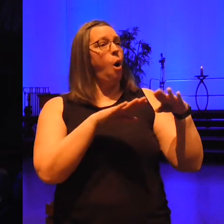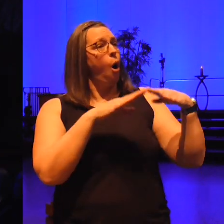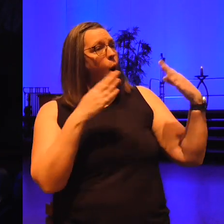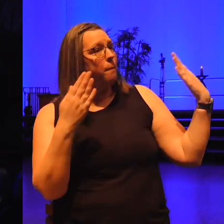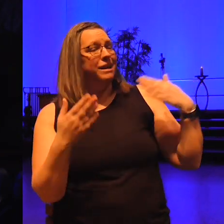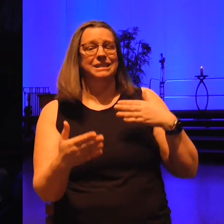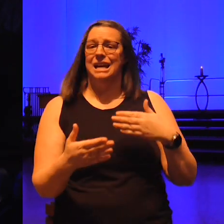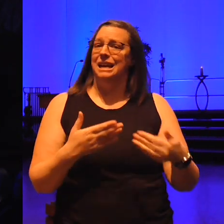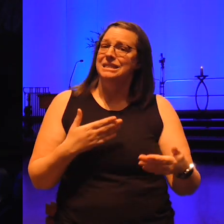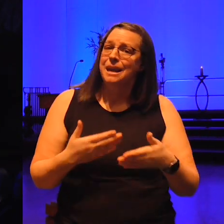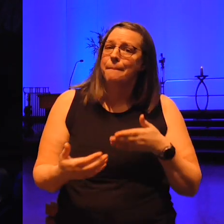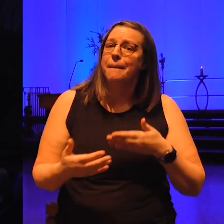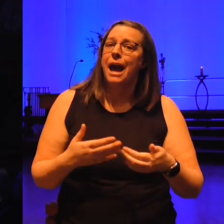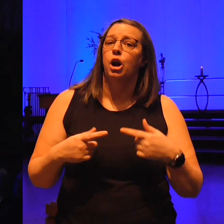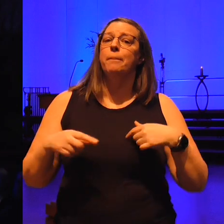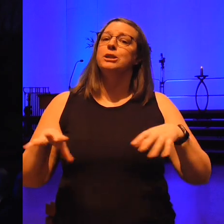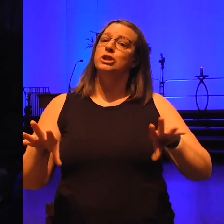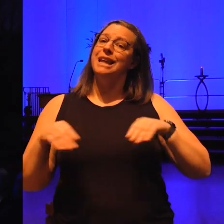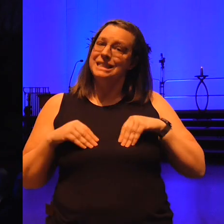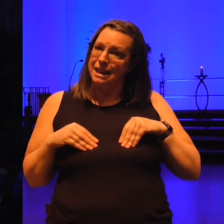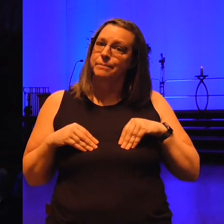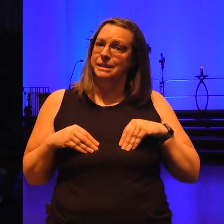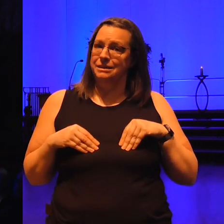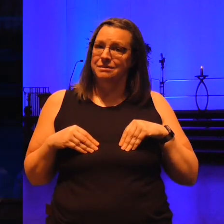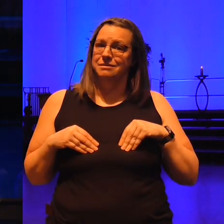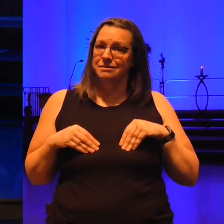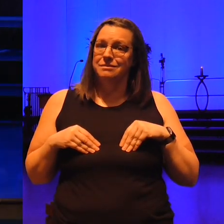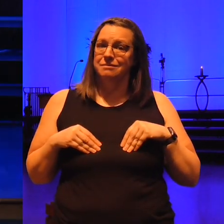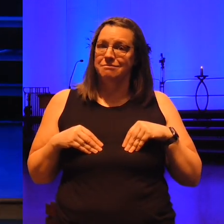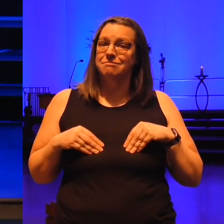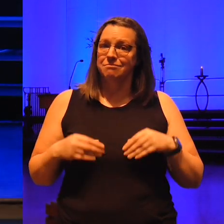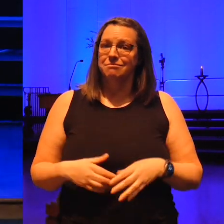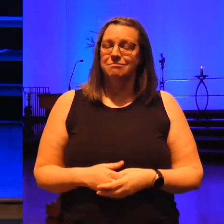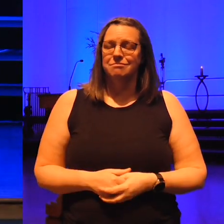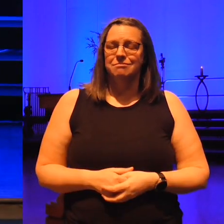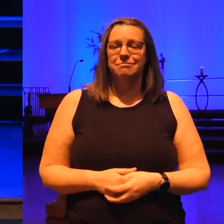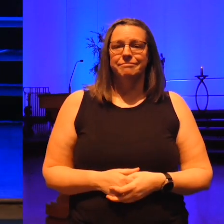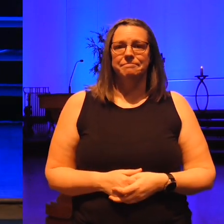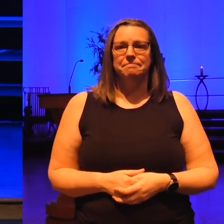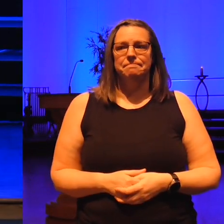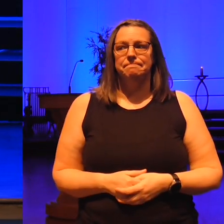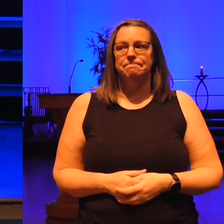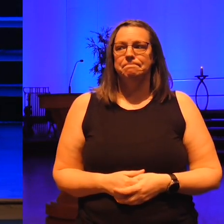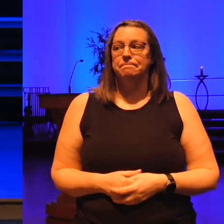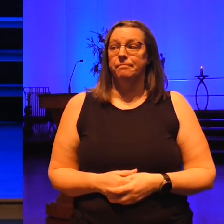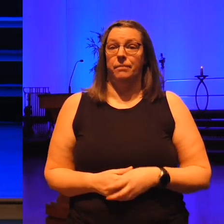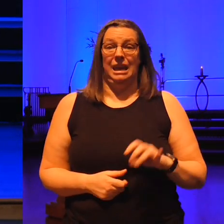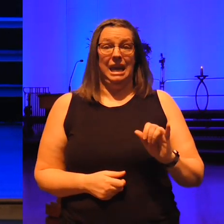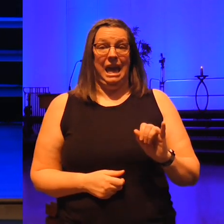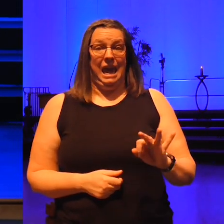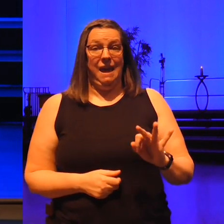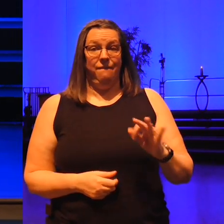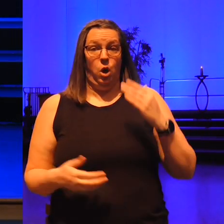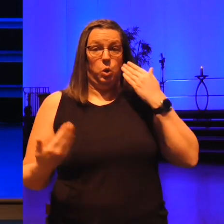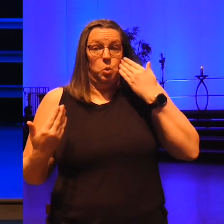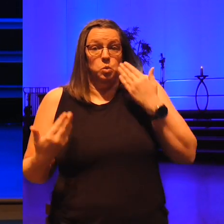but accept yourself as you are even when you don't know where you're going in your life how